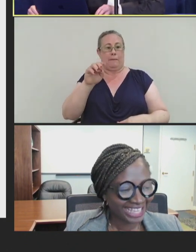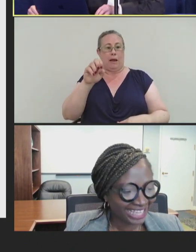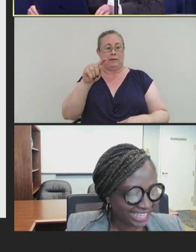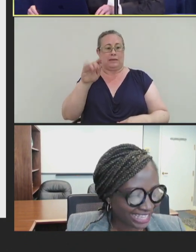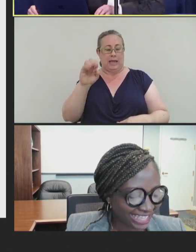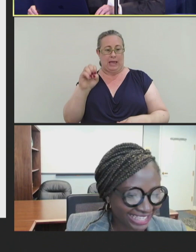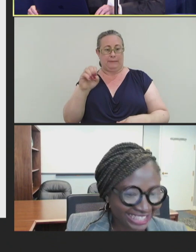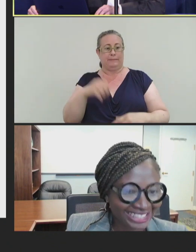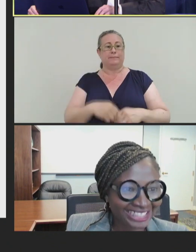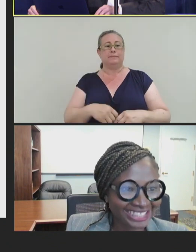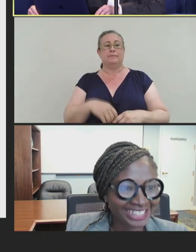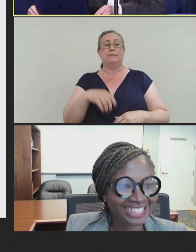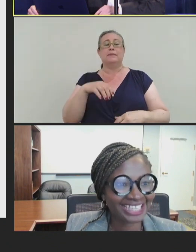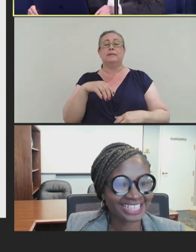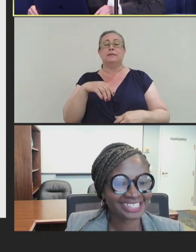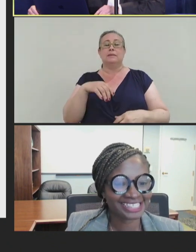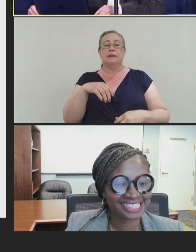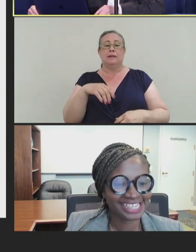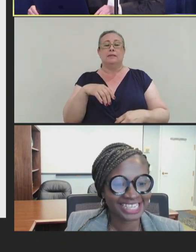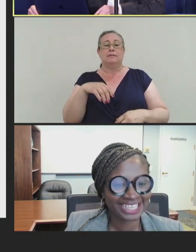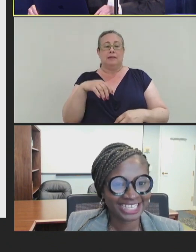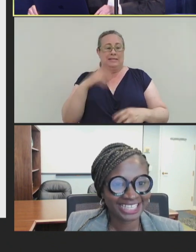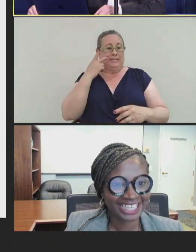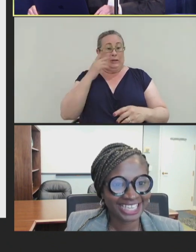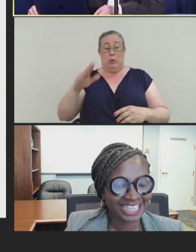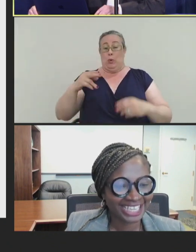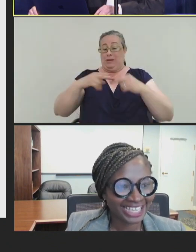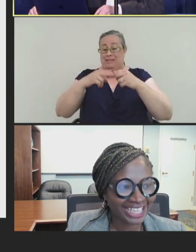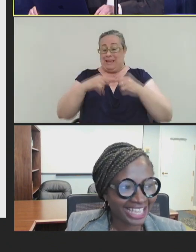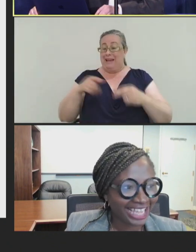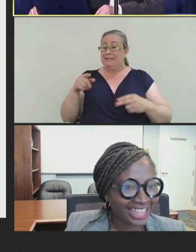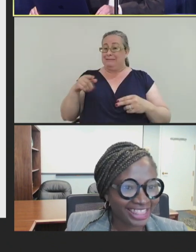I see your slide on the floor and see your face. You have the floor.